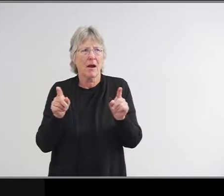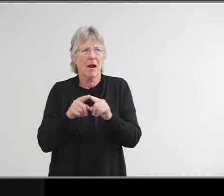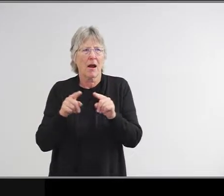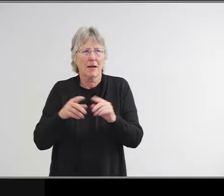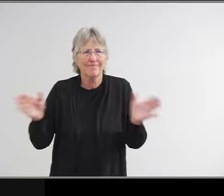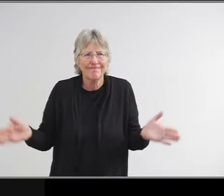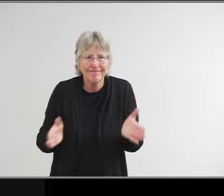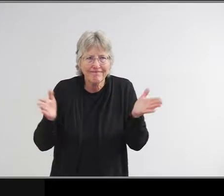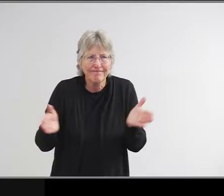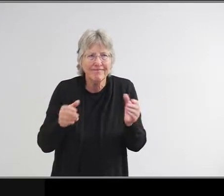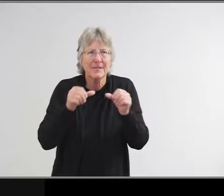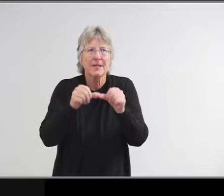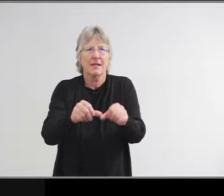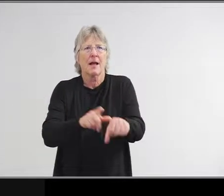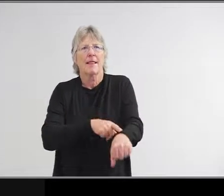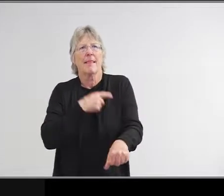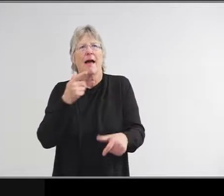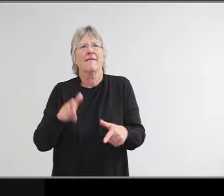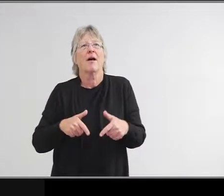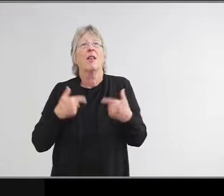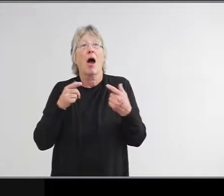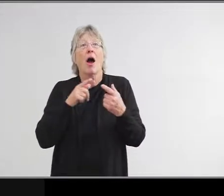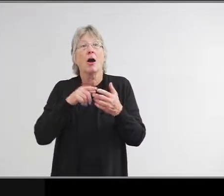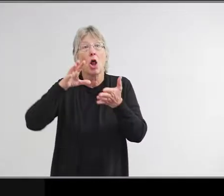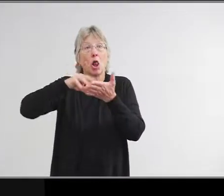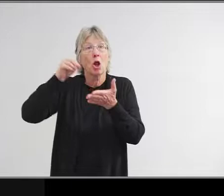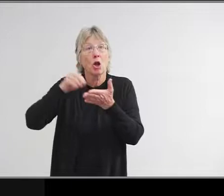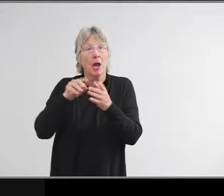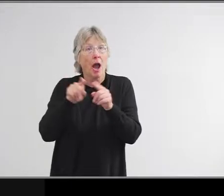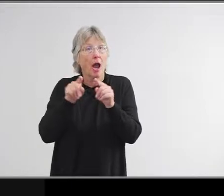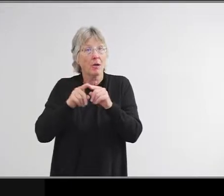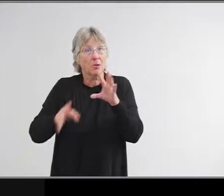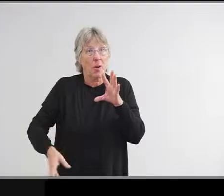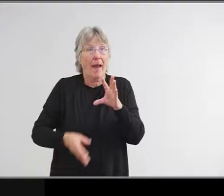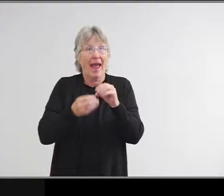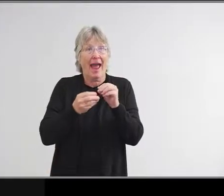as we are continually adding to our knowledge too. We have partnerships with colleagues